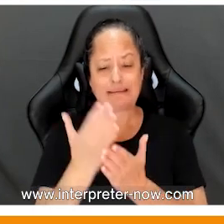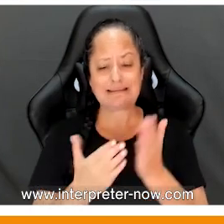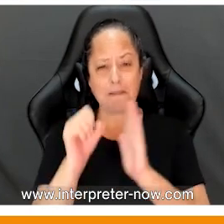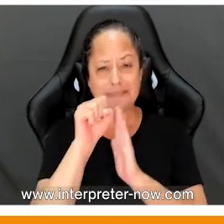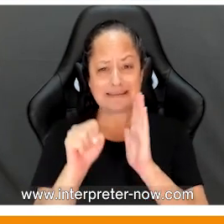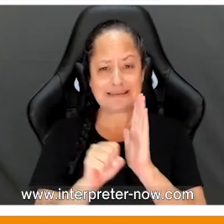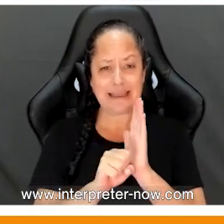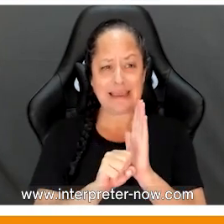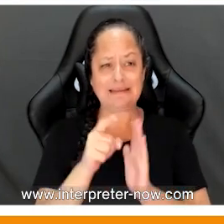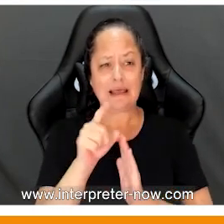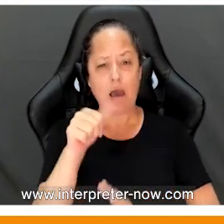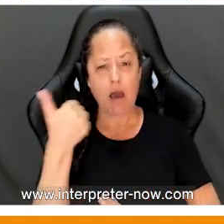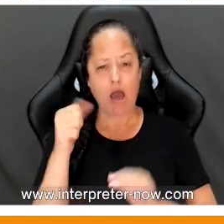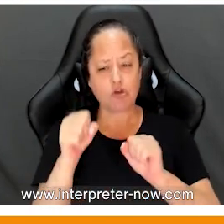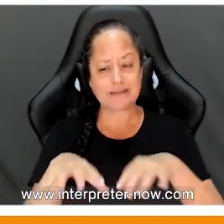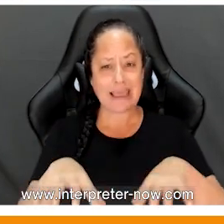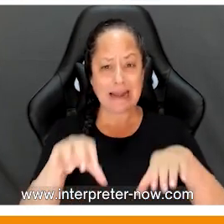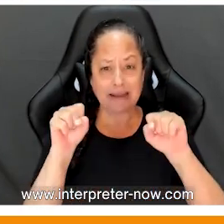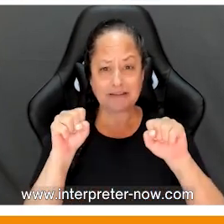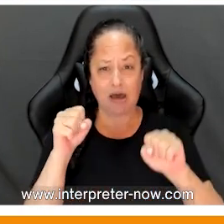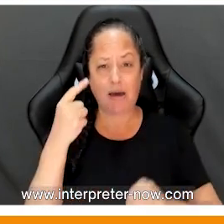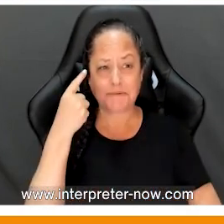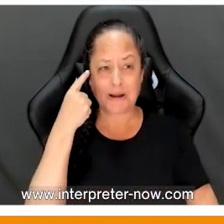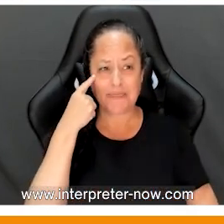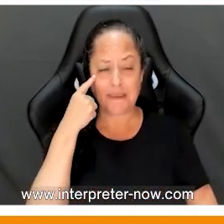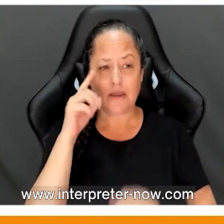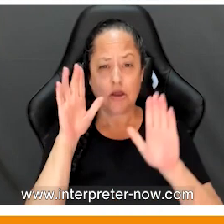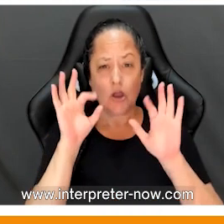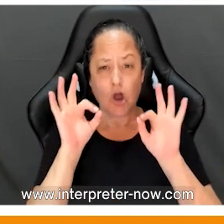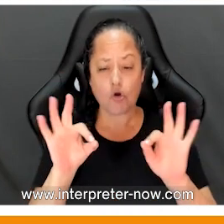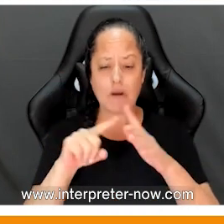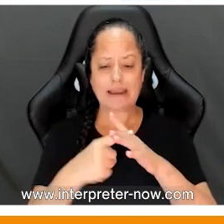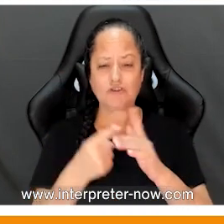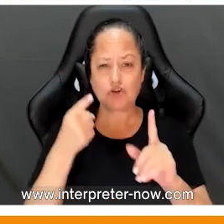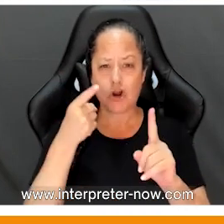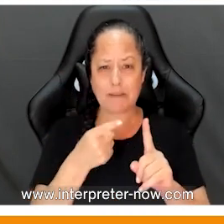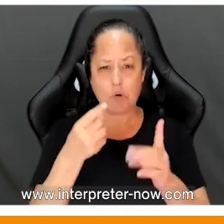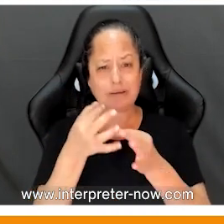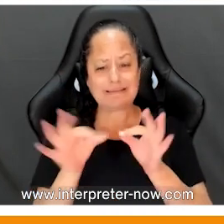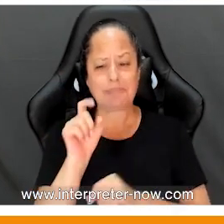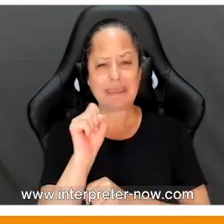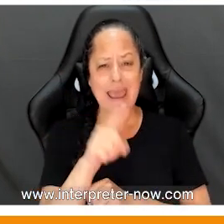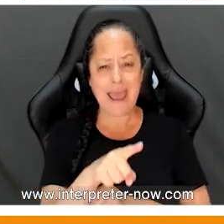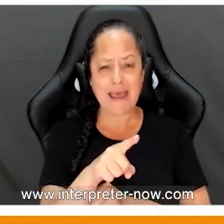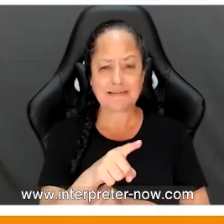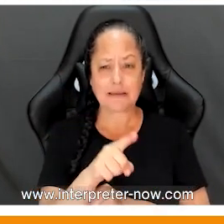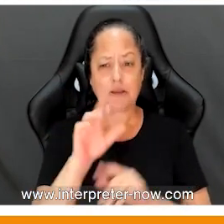But I think a great starting point is simply asking your team that question of, what does